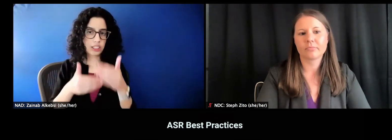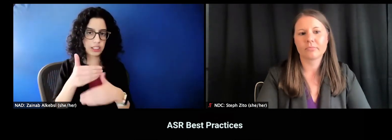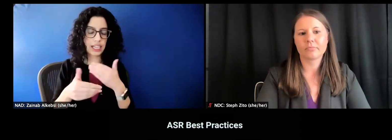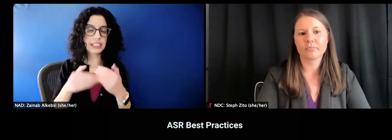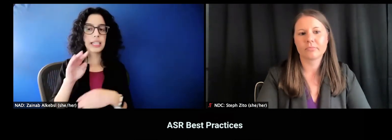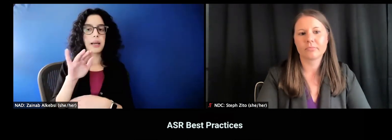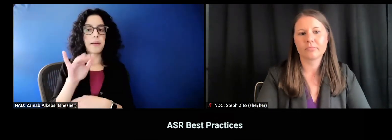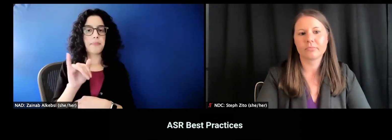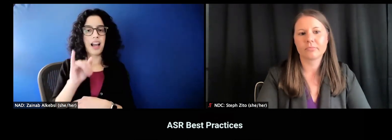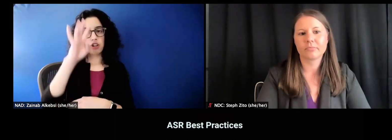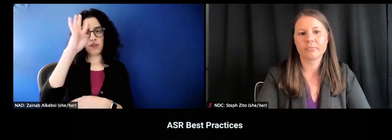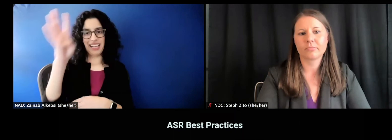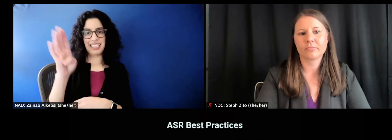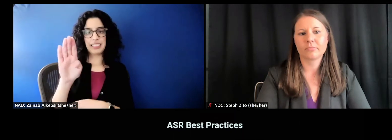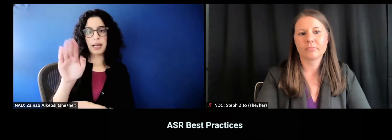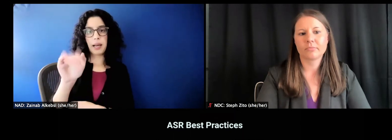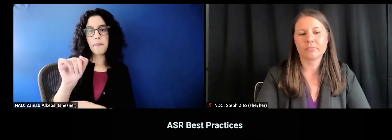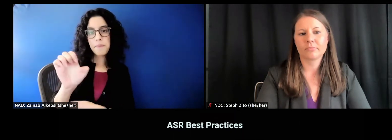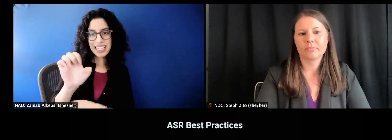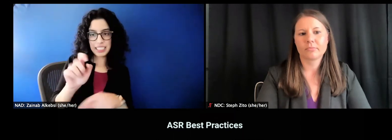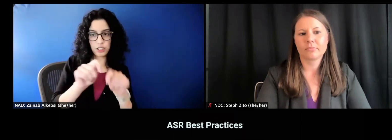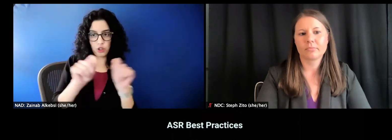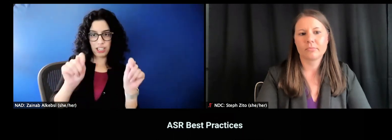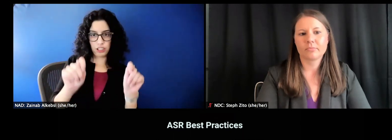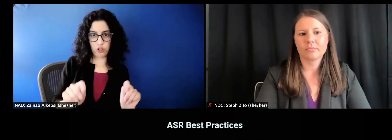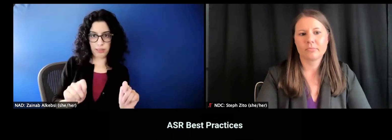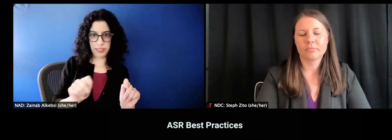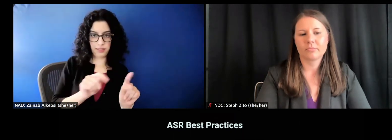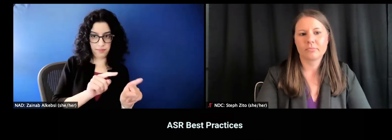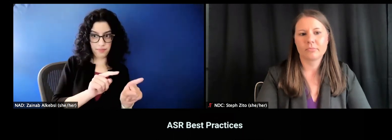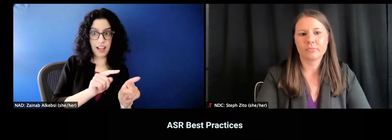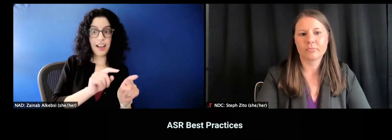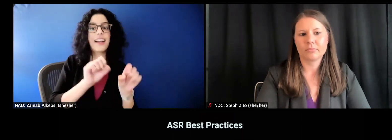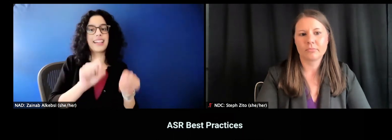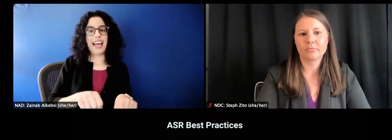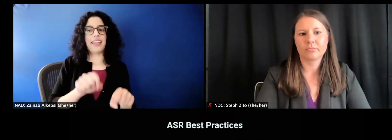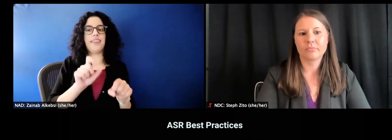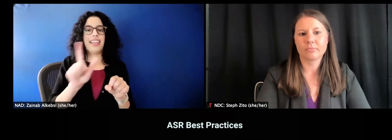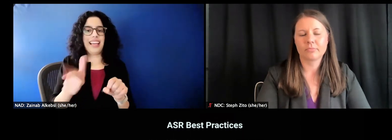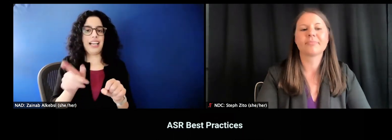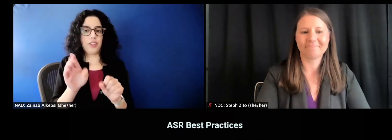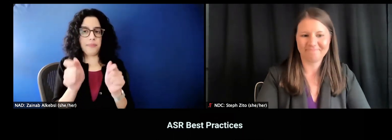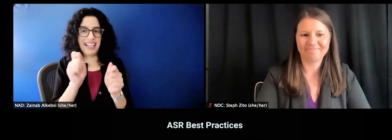by creating a base transcript that will later be edited,